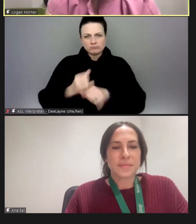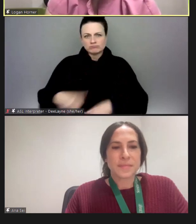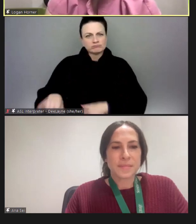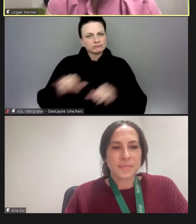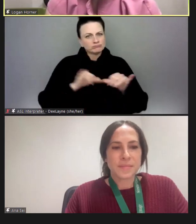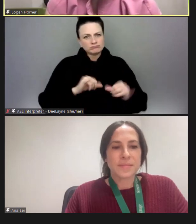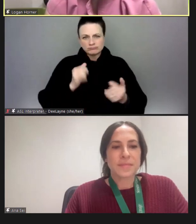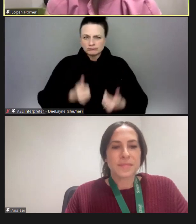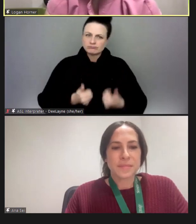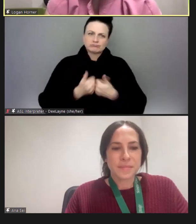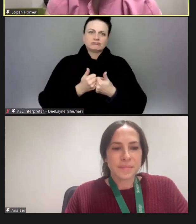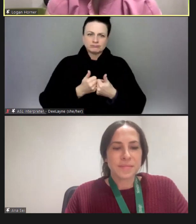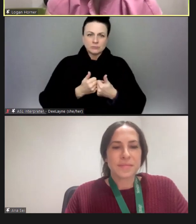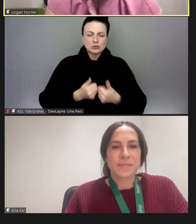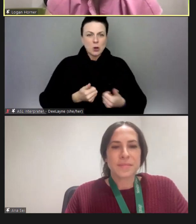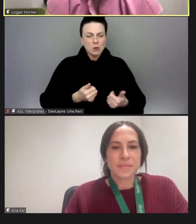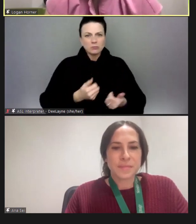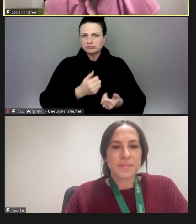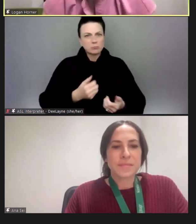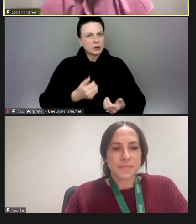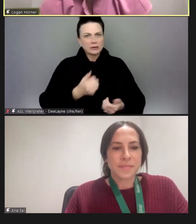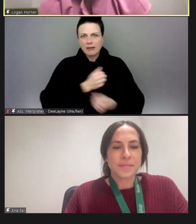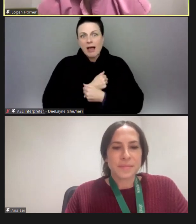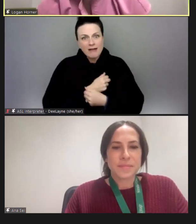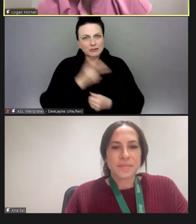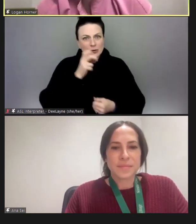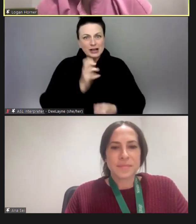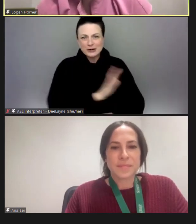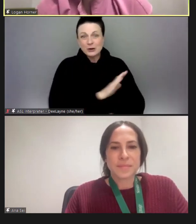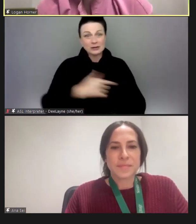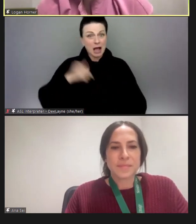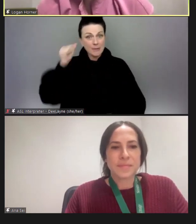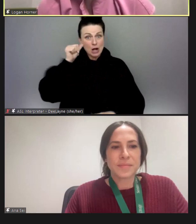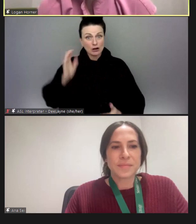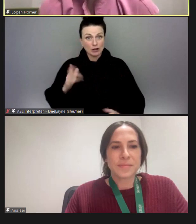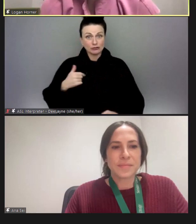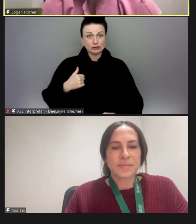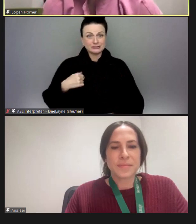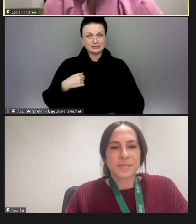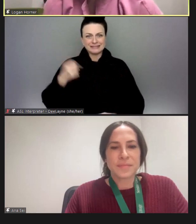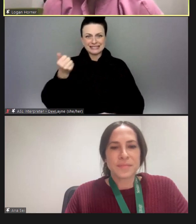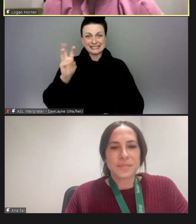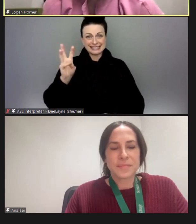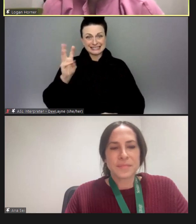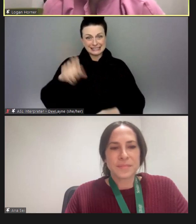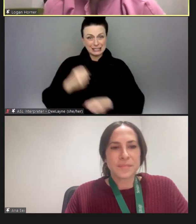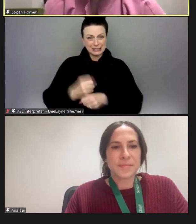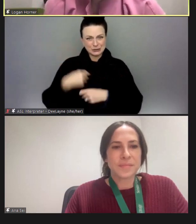love to hear from you I've been an